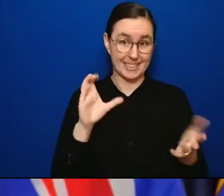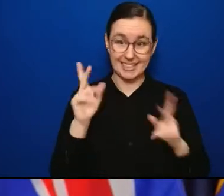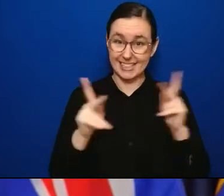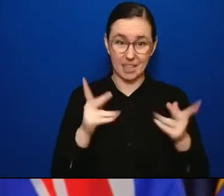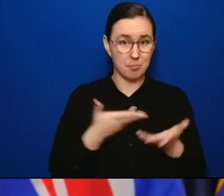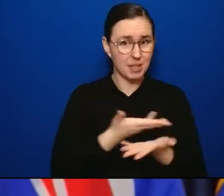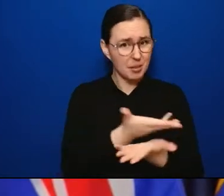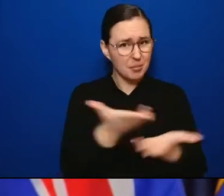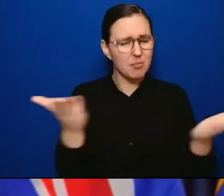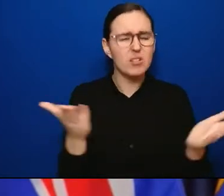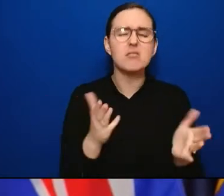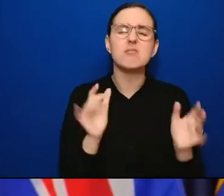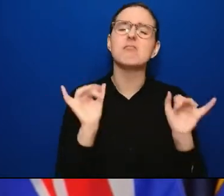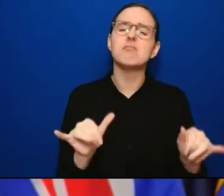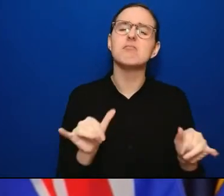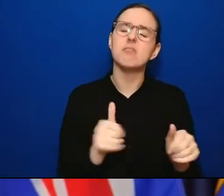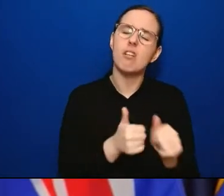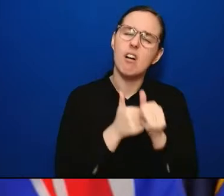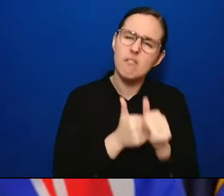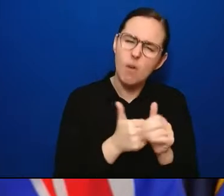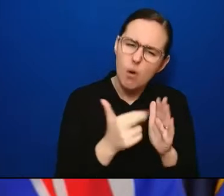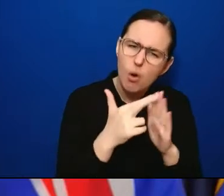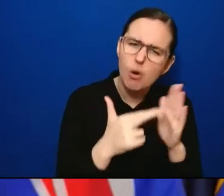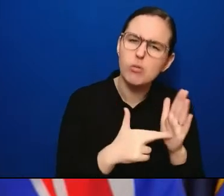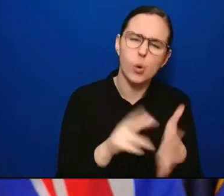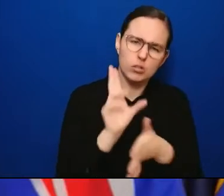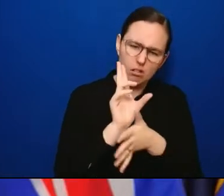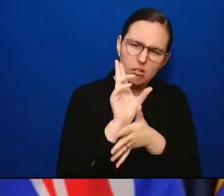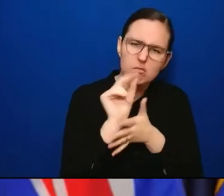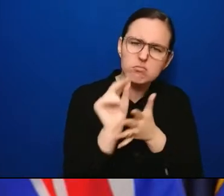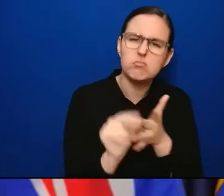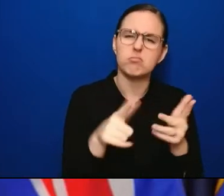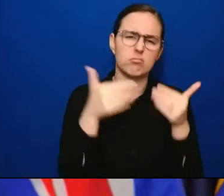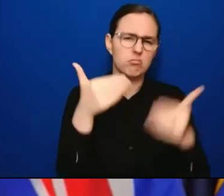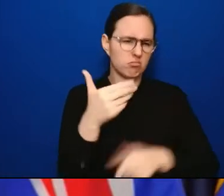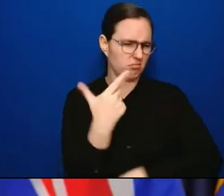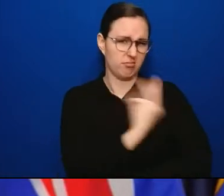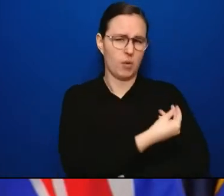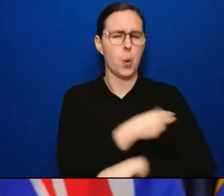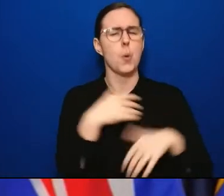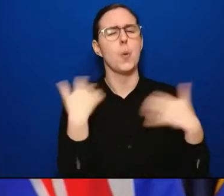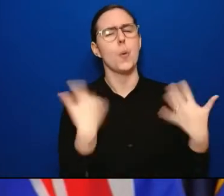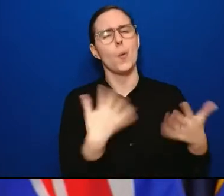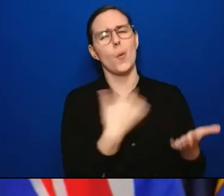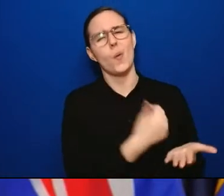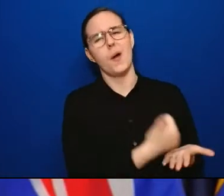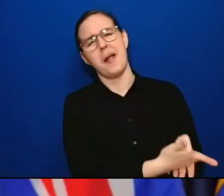Columbians, the most significant adherence to public health measures because it is That the